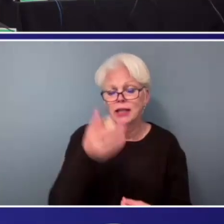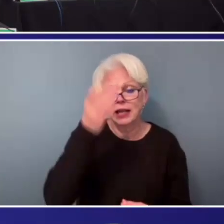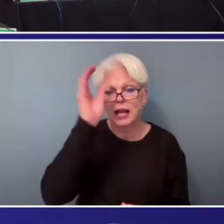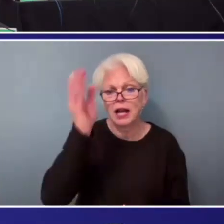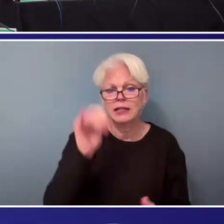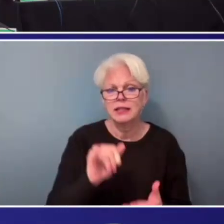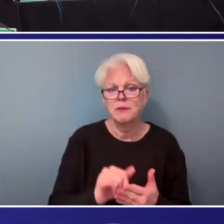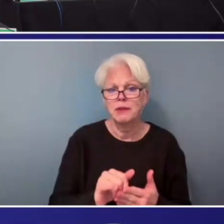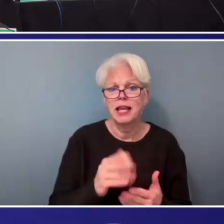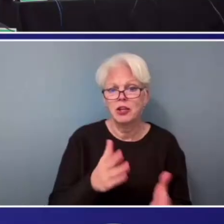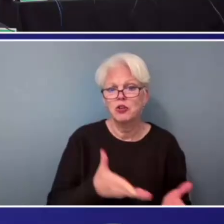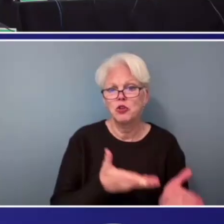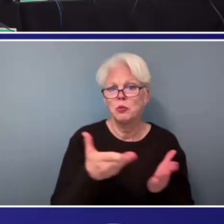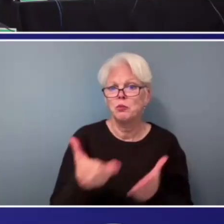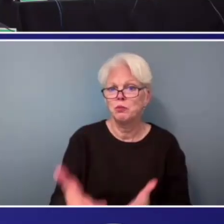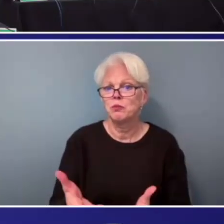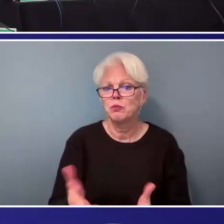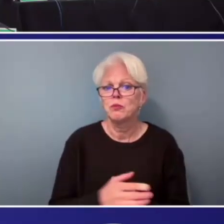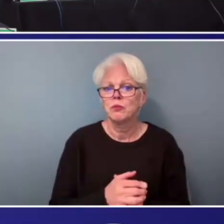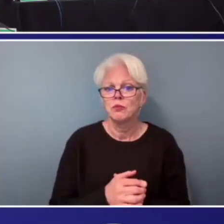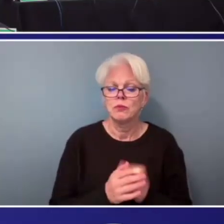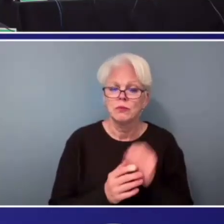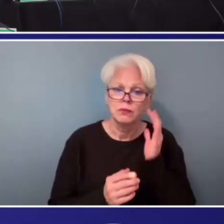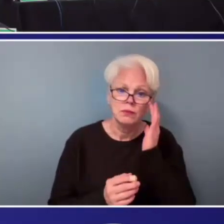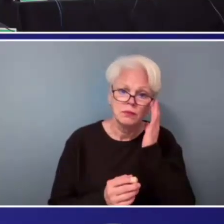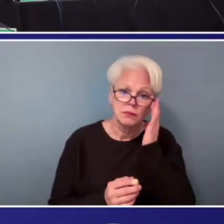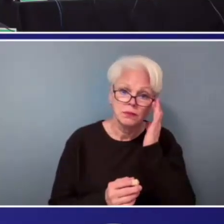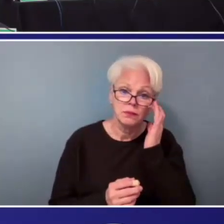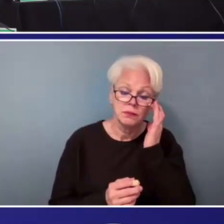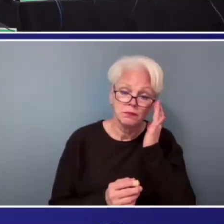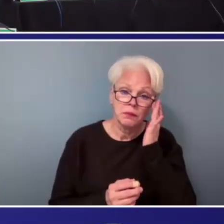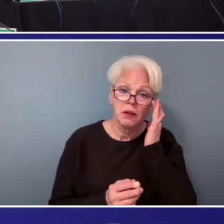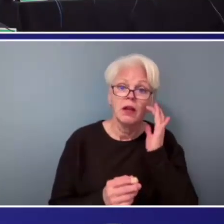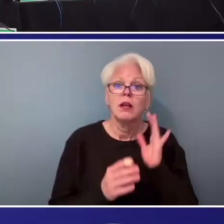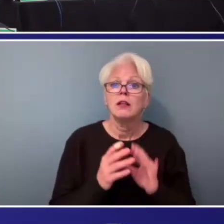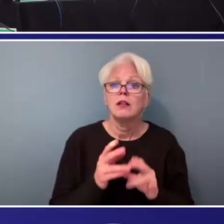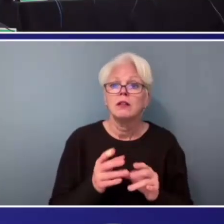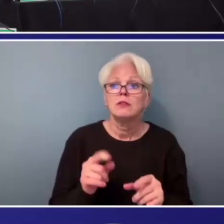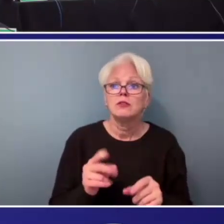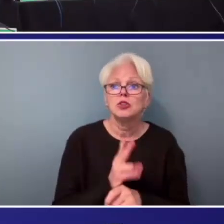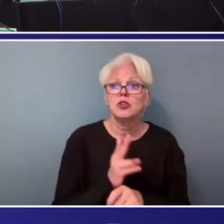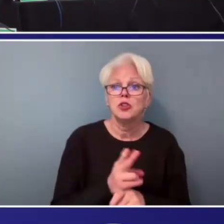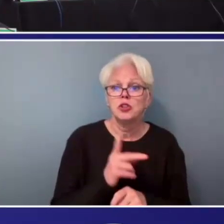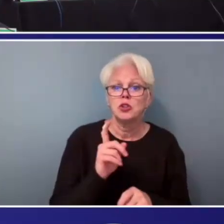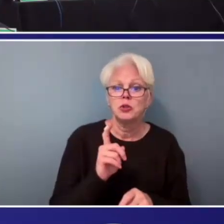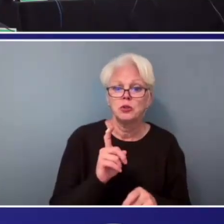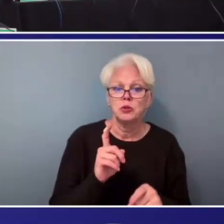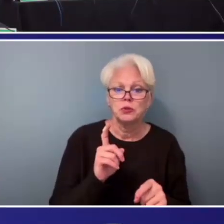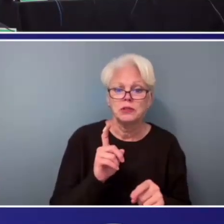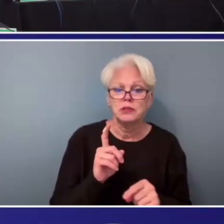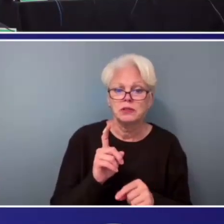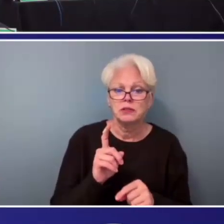that you bring to the table in terms of using this, this taxonomy and in trying to